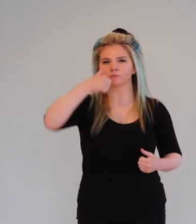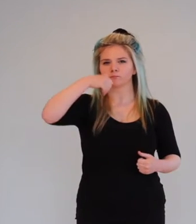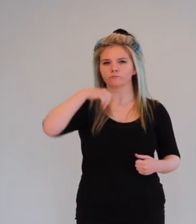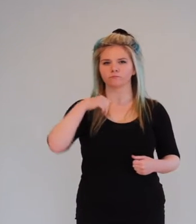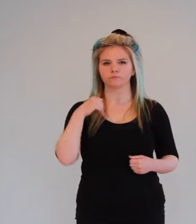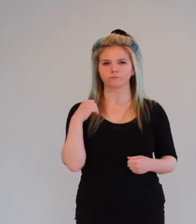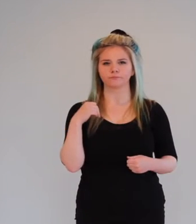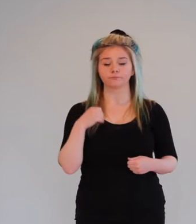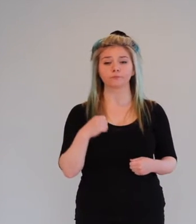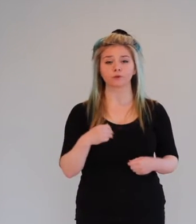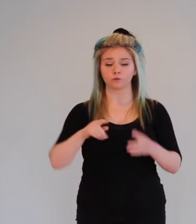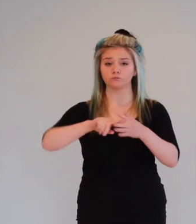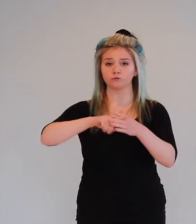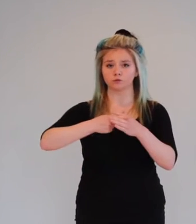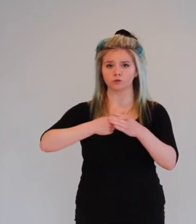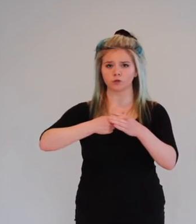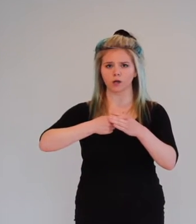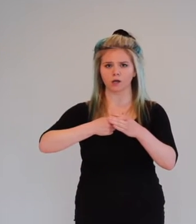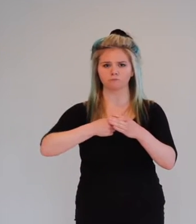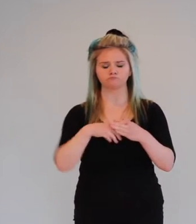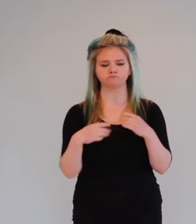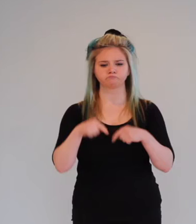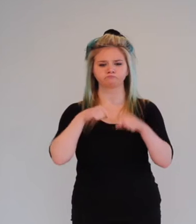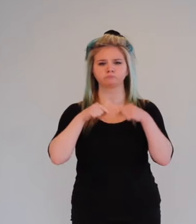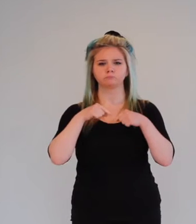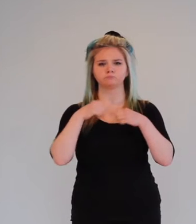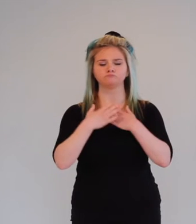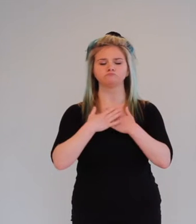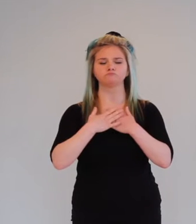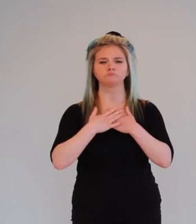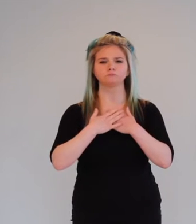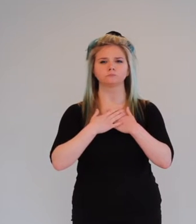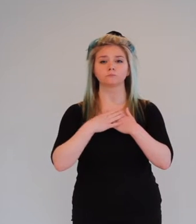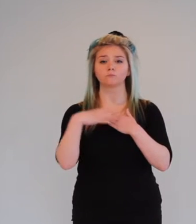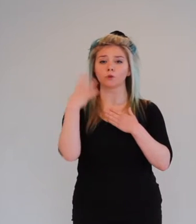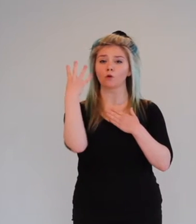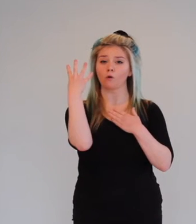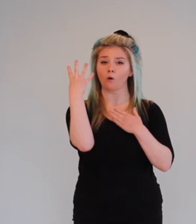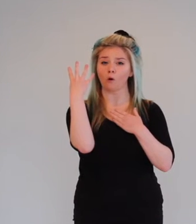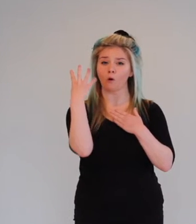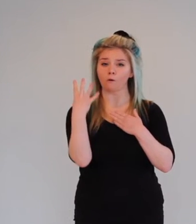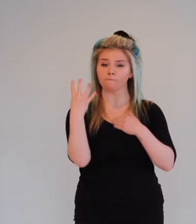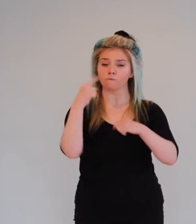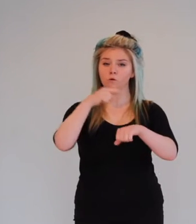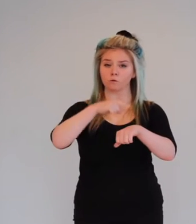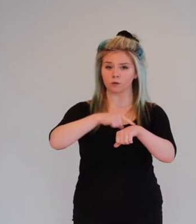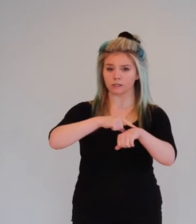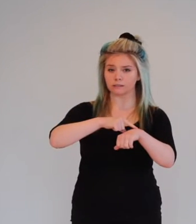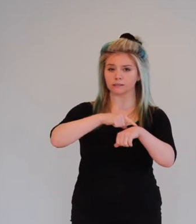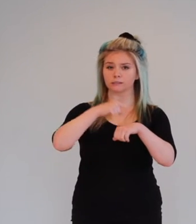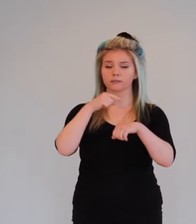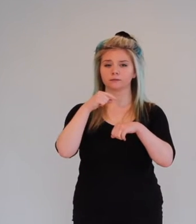So start first again by breathing naturally. And this four count breath is for when you're feeling a little overwhelmed,